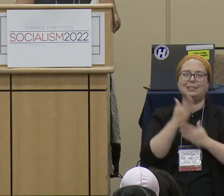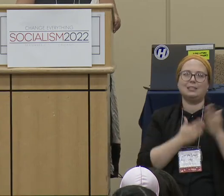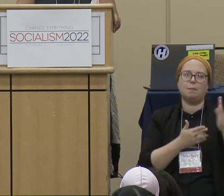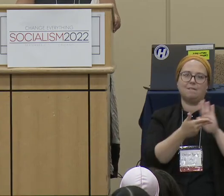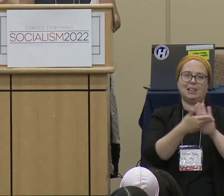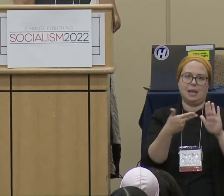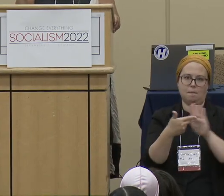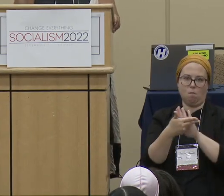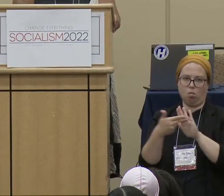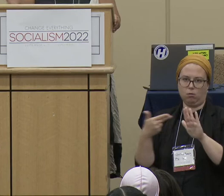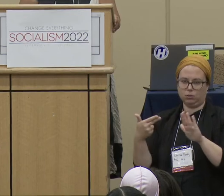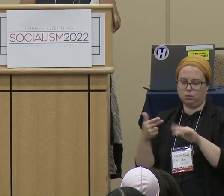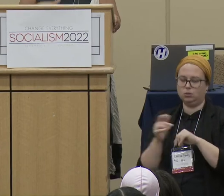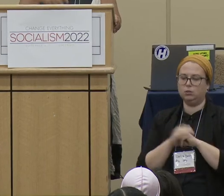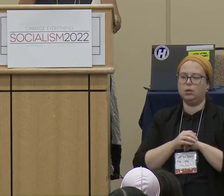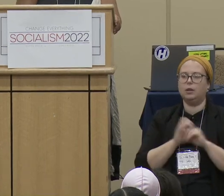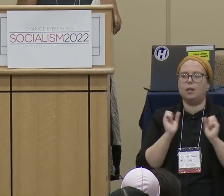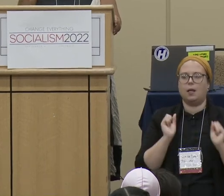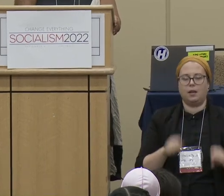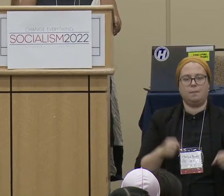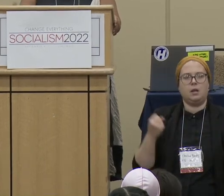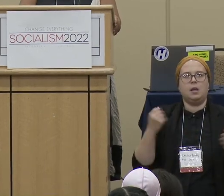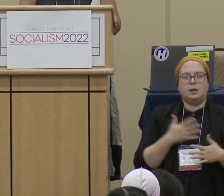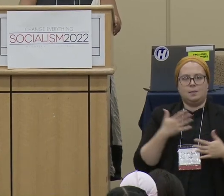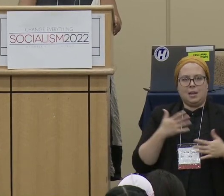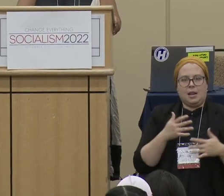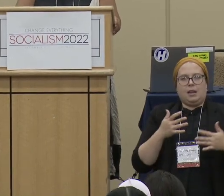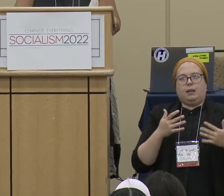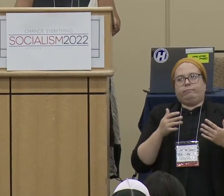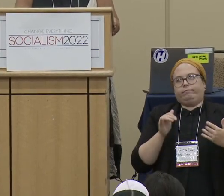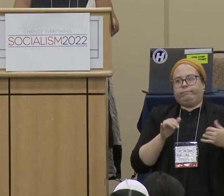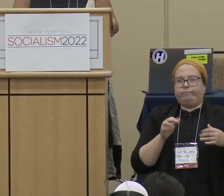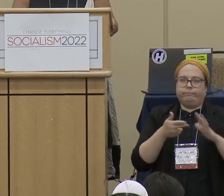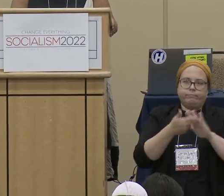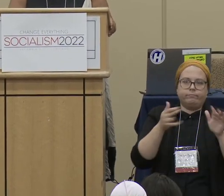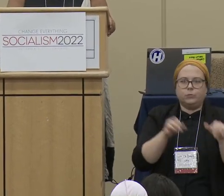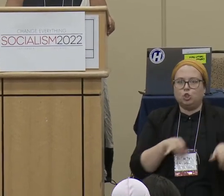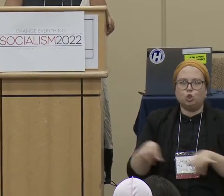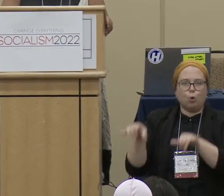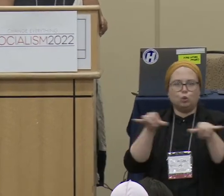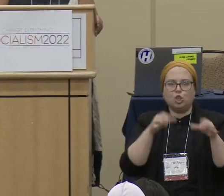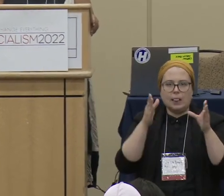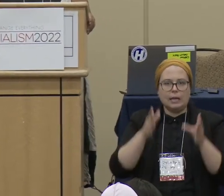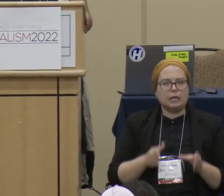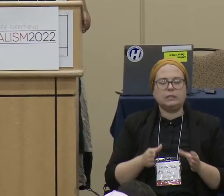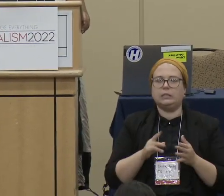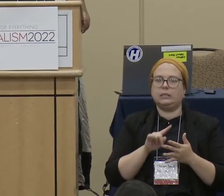question is how do we get beyond some of the labels. That